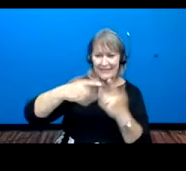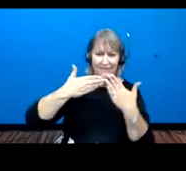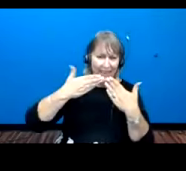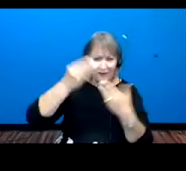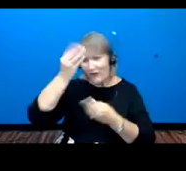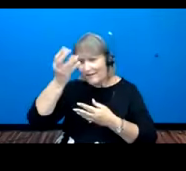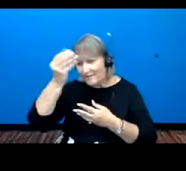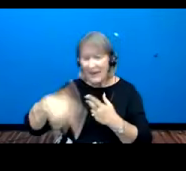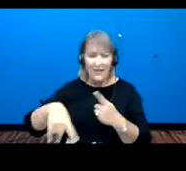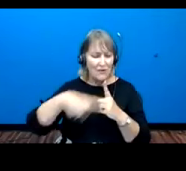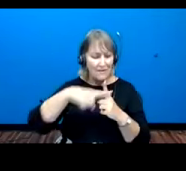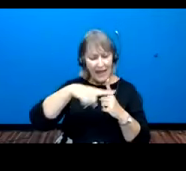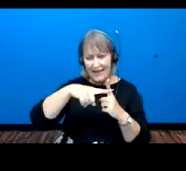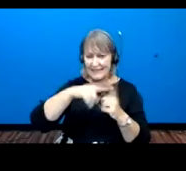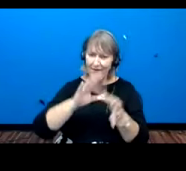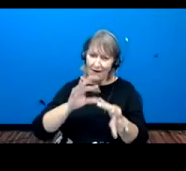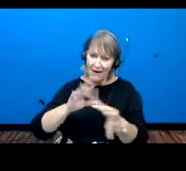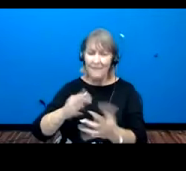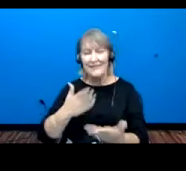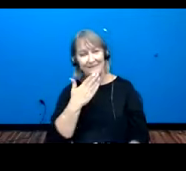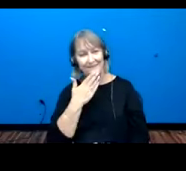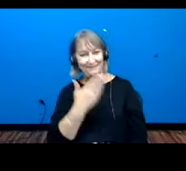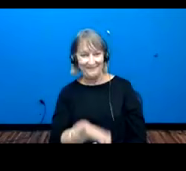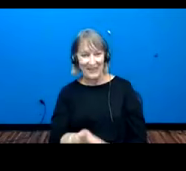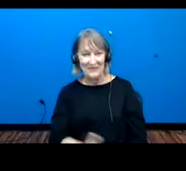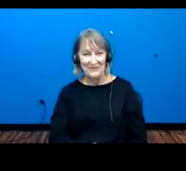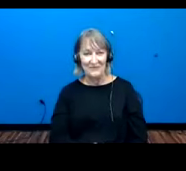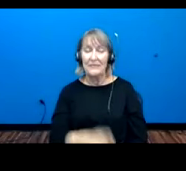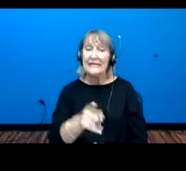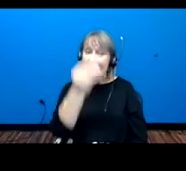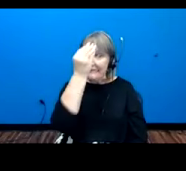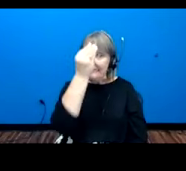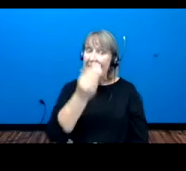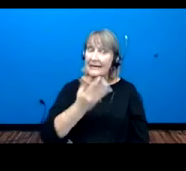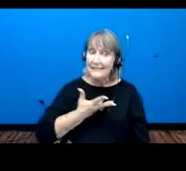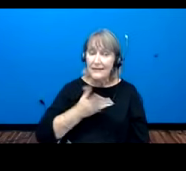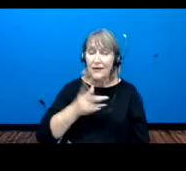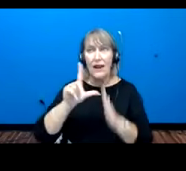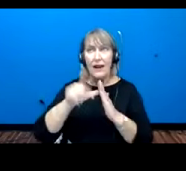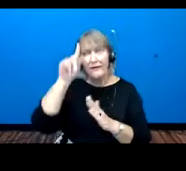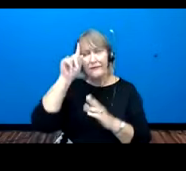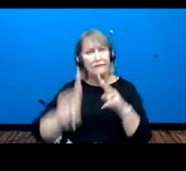and we appreciate that. So please let us know if you have questions, obviously,